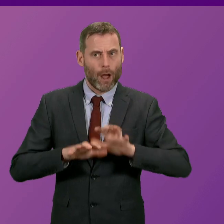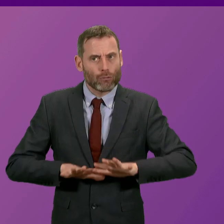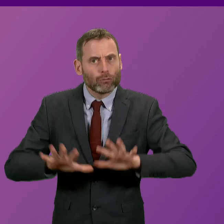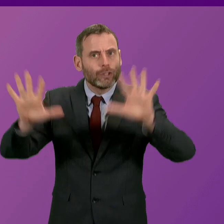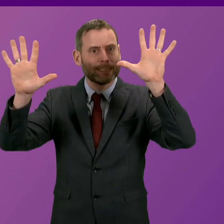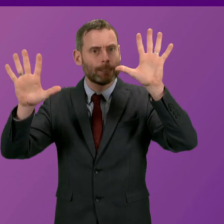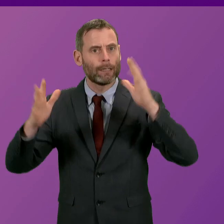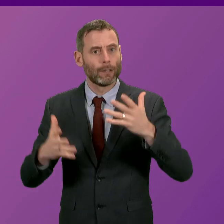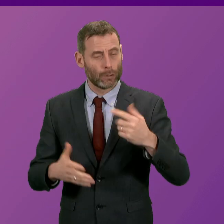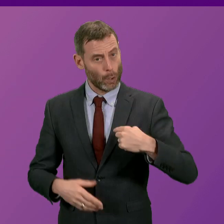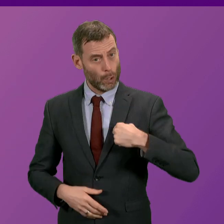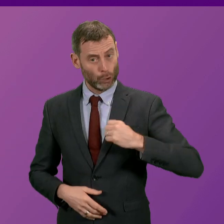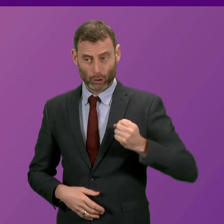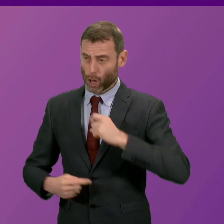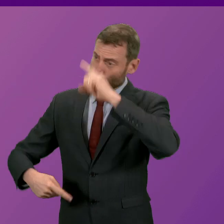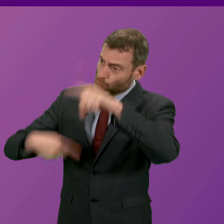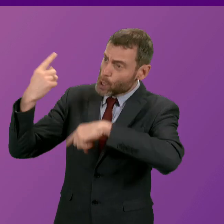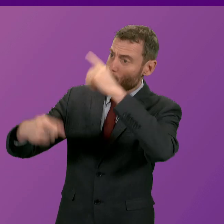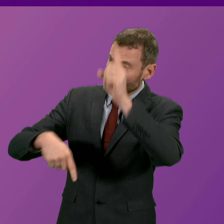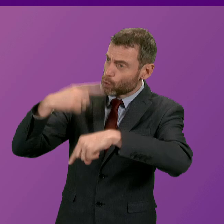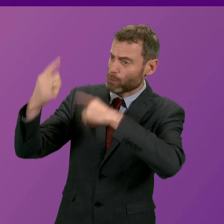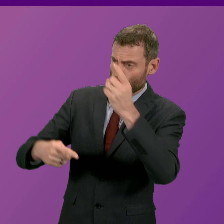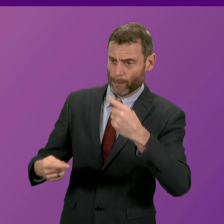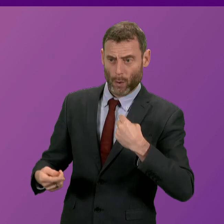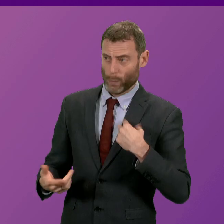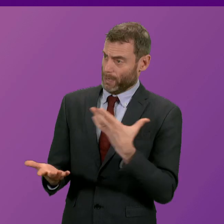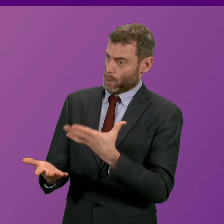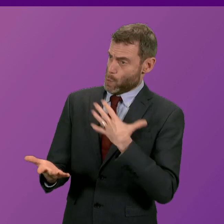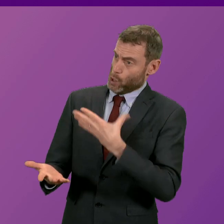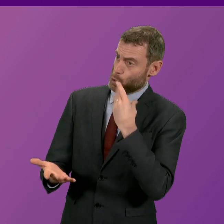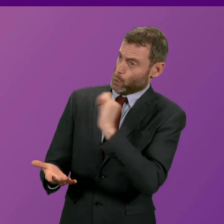Scotland can realise its energy potential. If it does not improve that, we will not be able